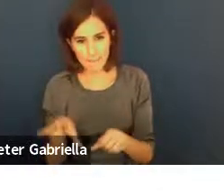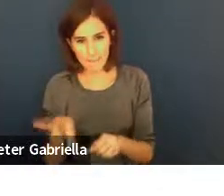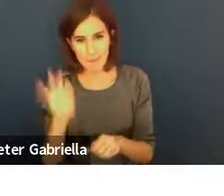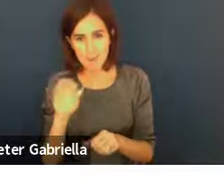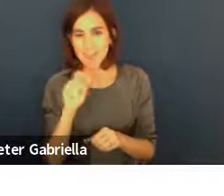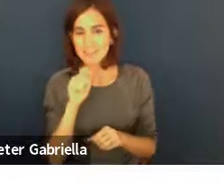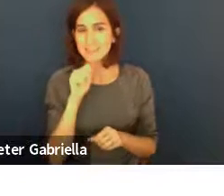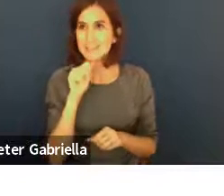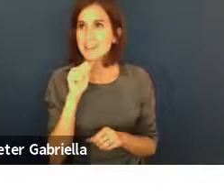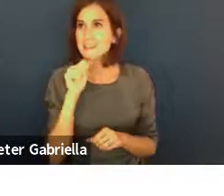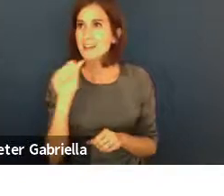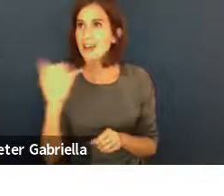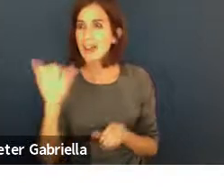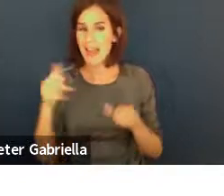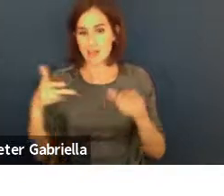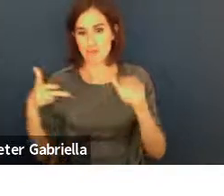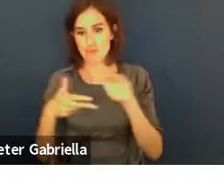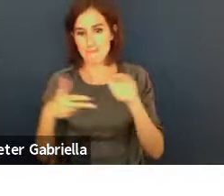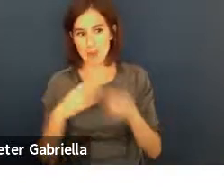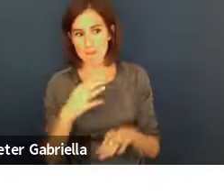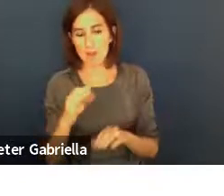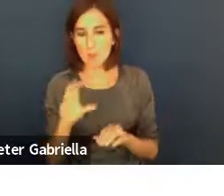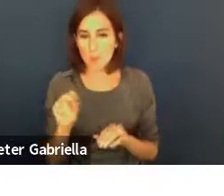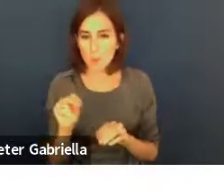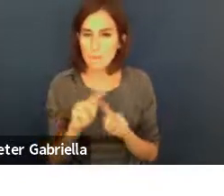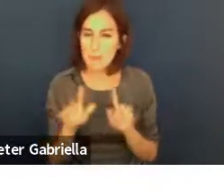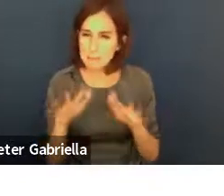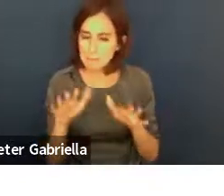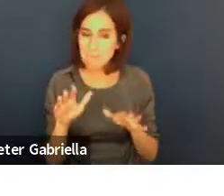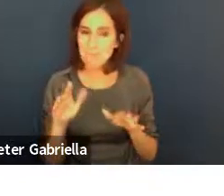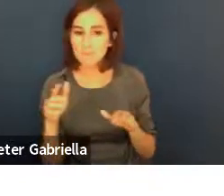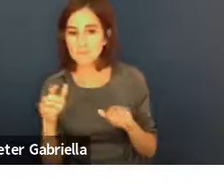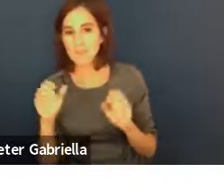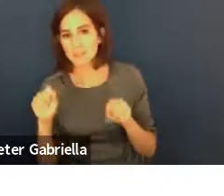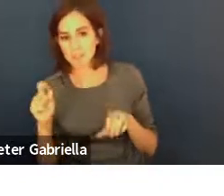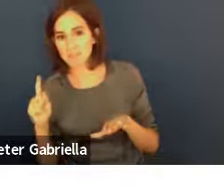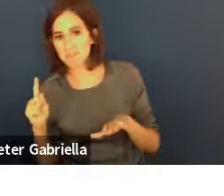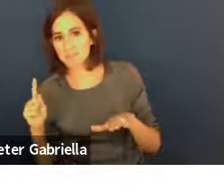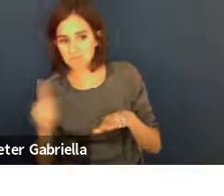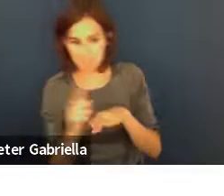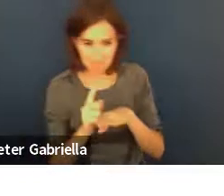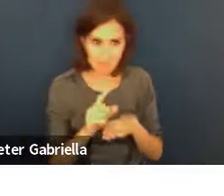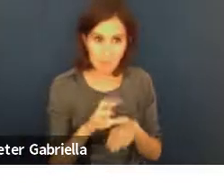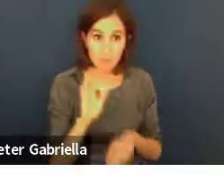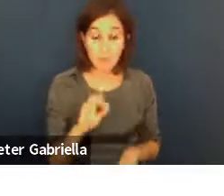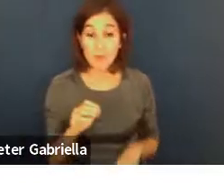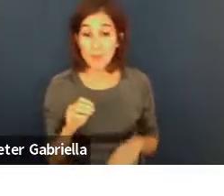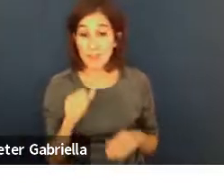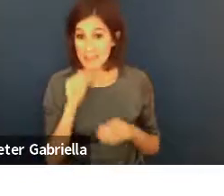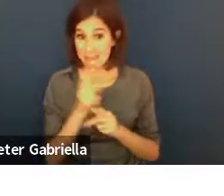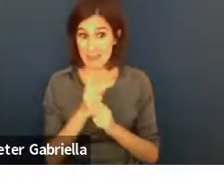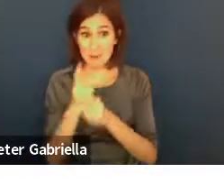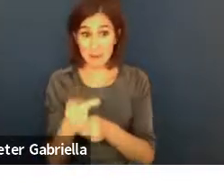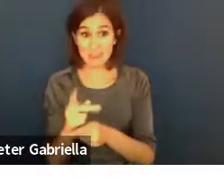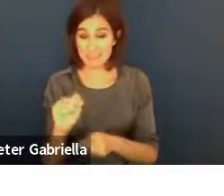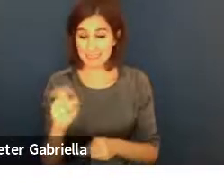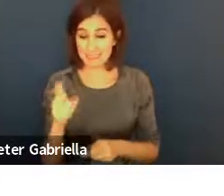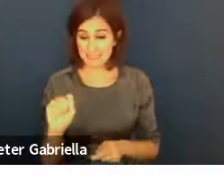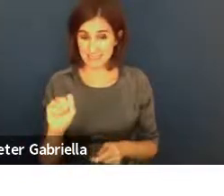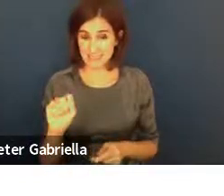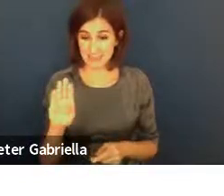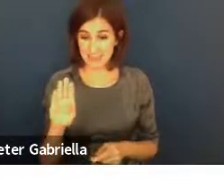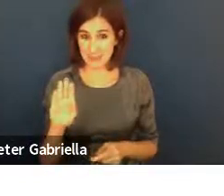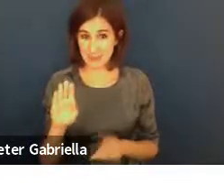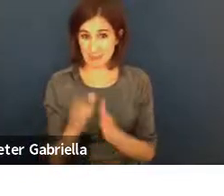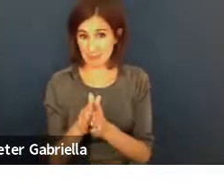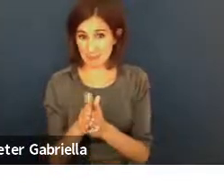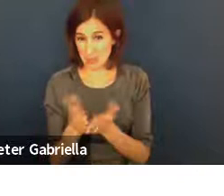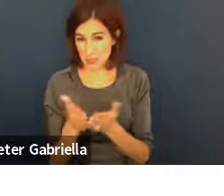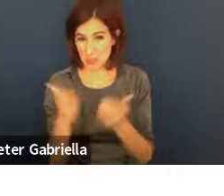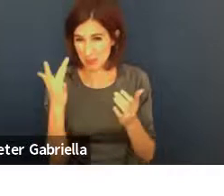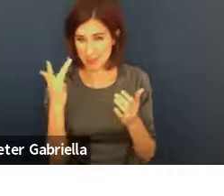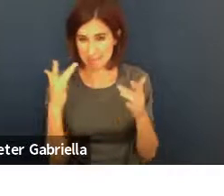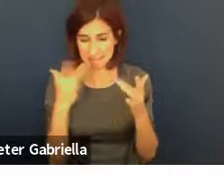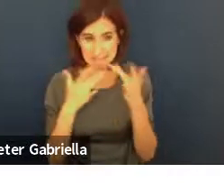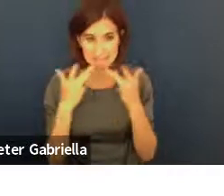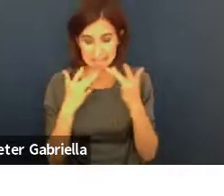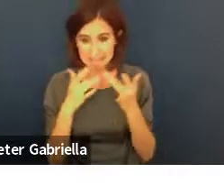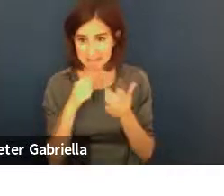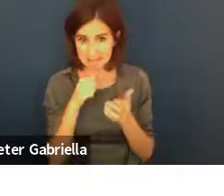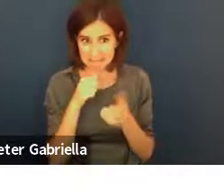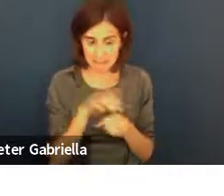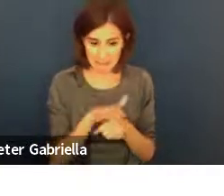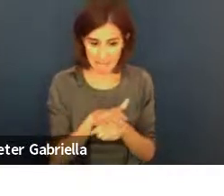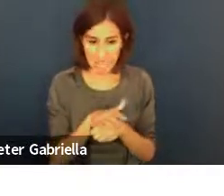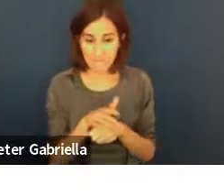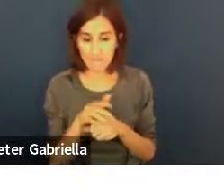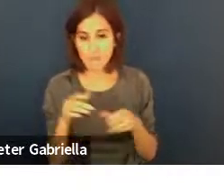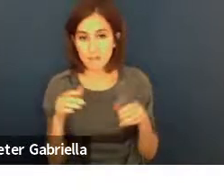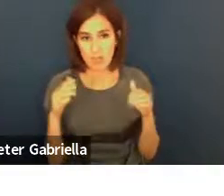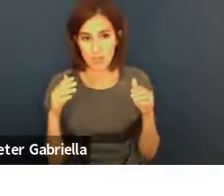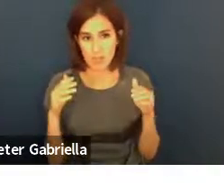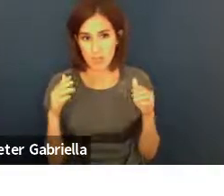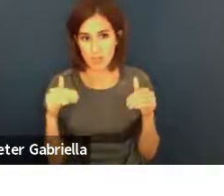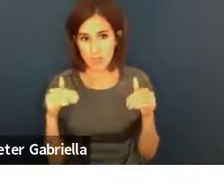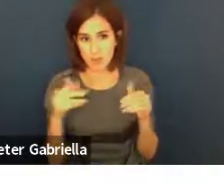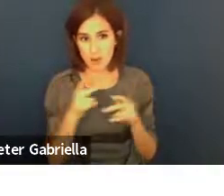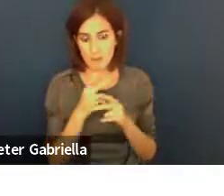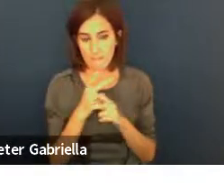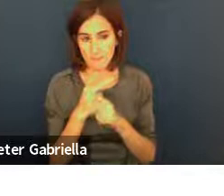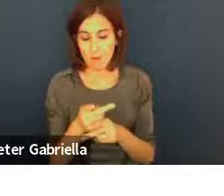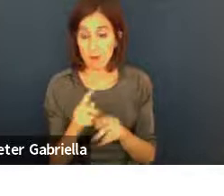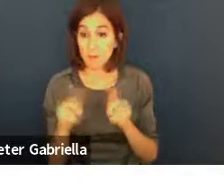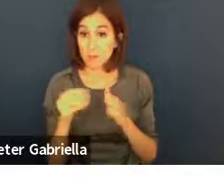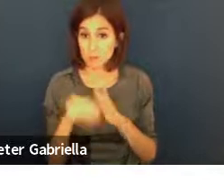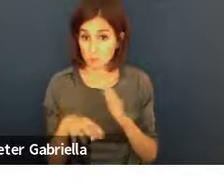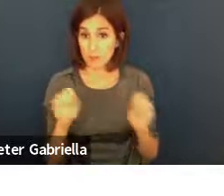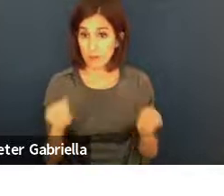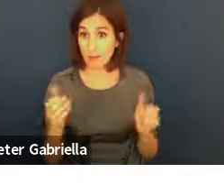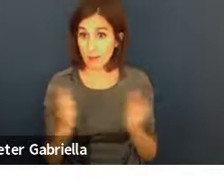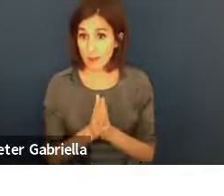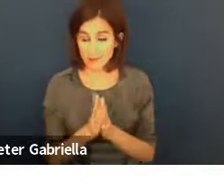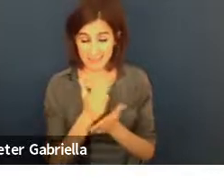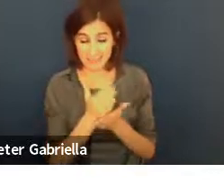Linda Kobashigawa: checkouts for print materials. At this point, we are not checking out textbooks at this point because of their limited availability and their high demand. So we aren't checking them out, but students can request some to have some pages scanned and email to them.